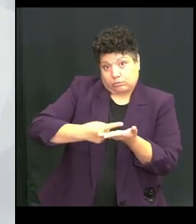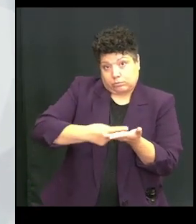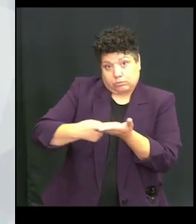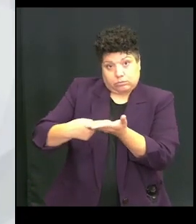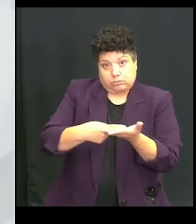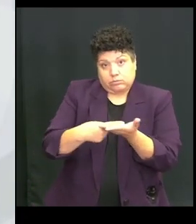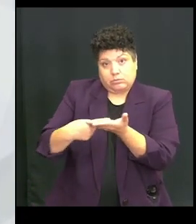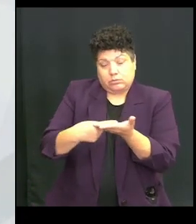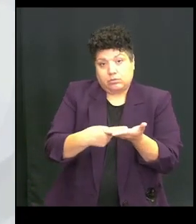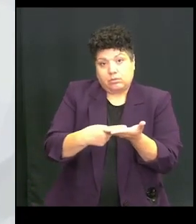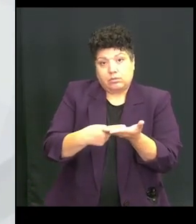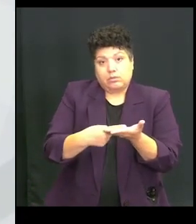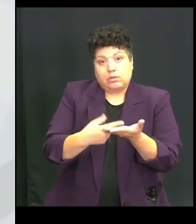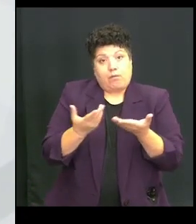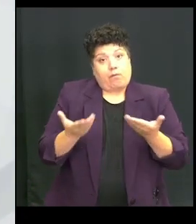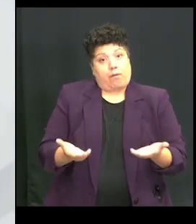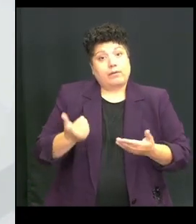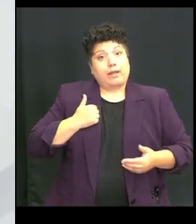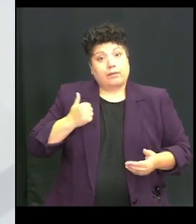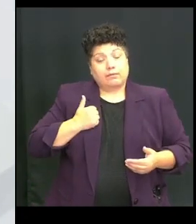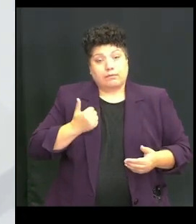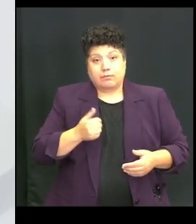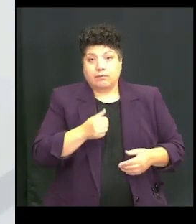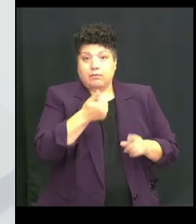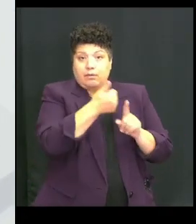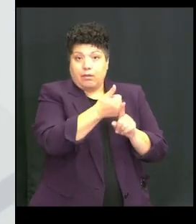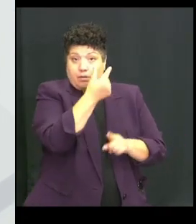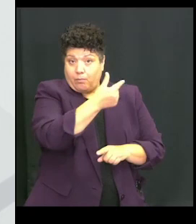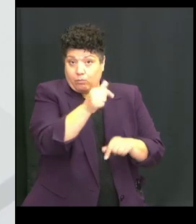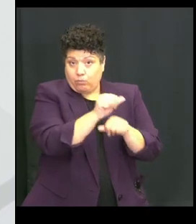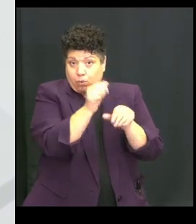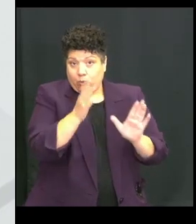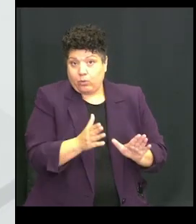that I think public servants can be important in shaping,